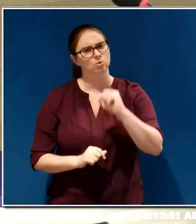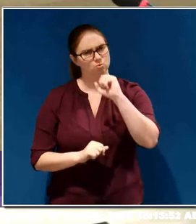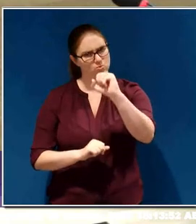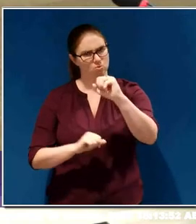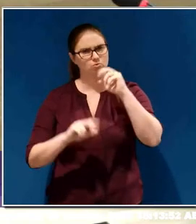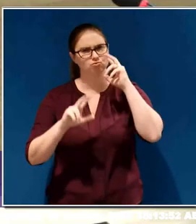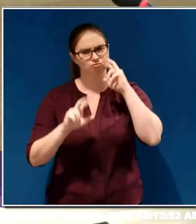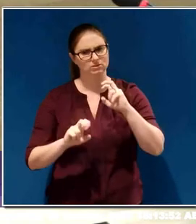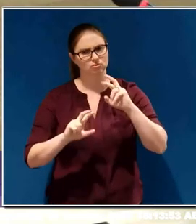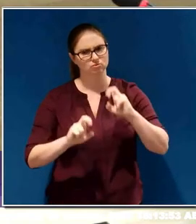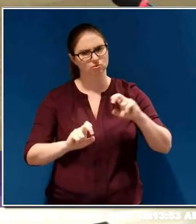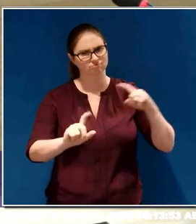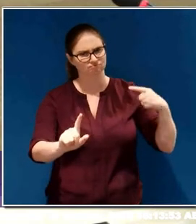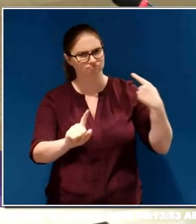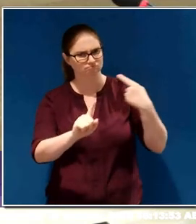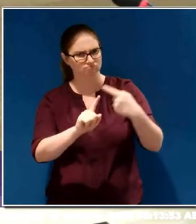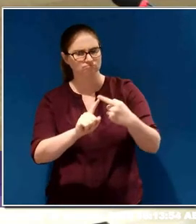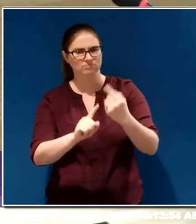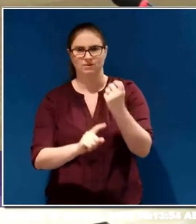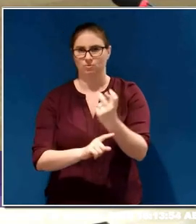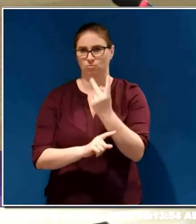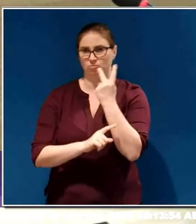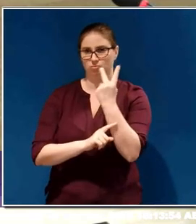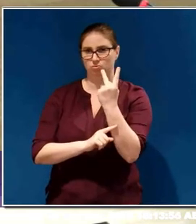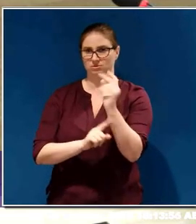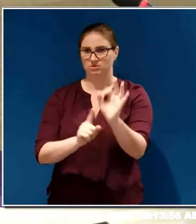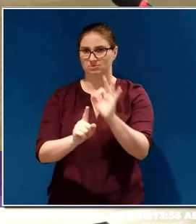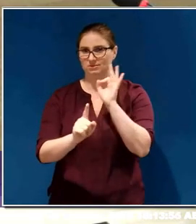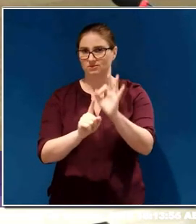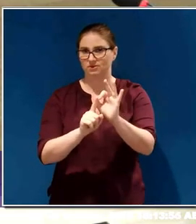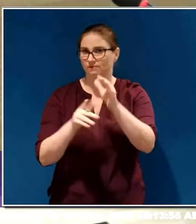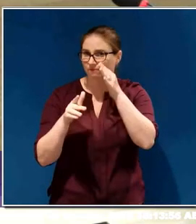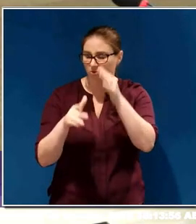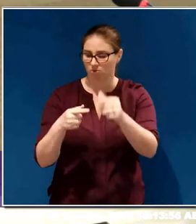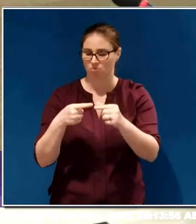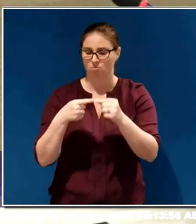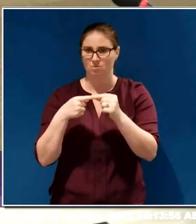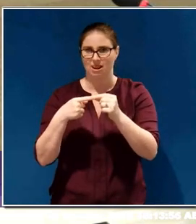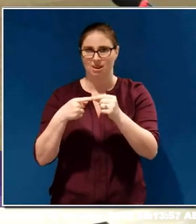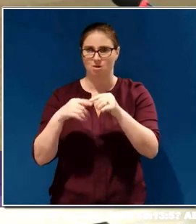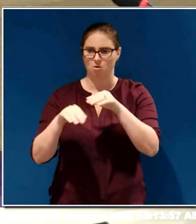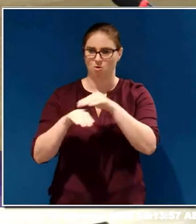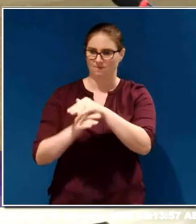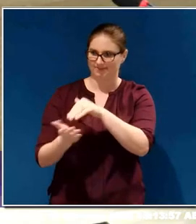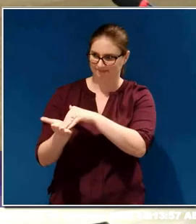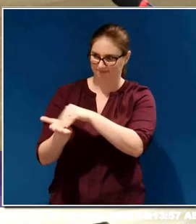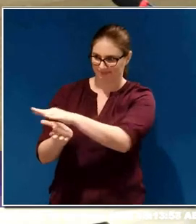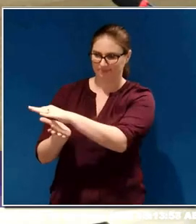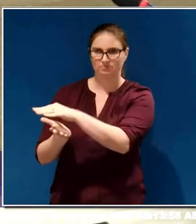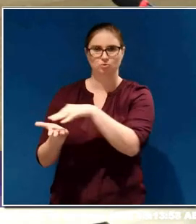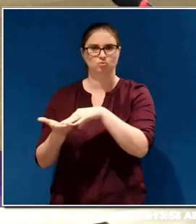exclusion, or rather, who - sorry, how and who schools exclude, and